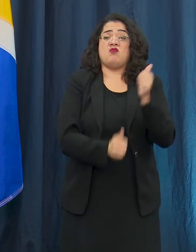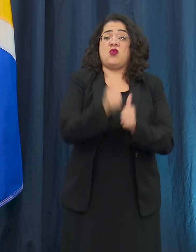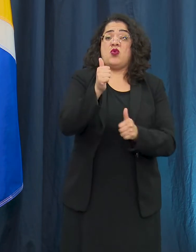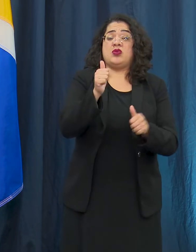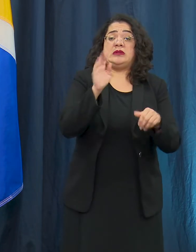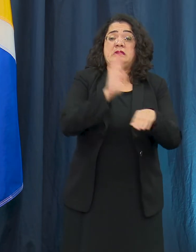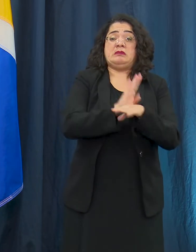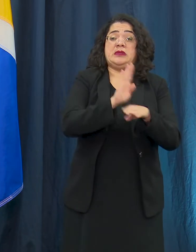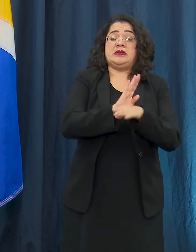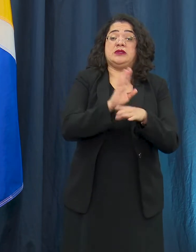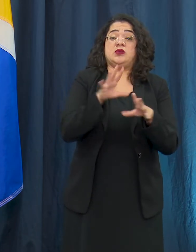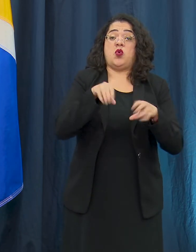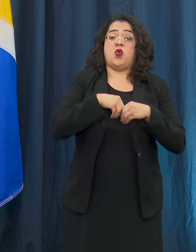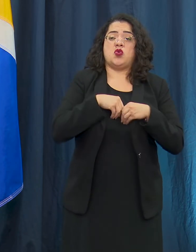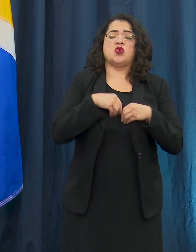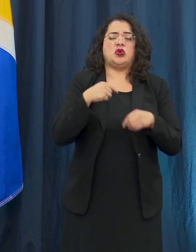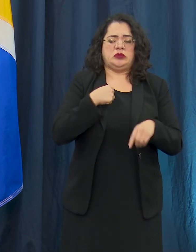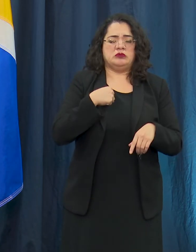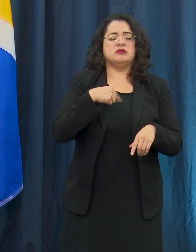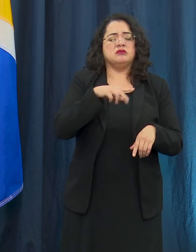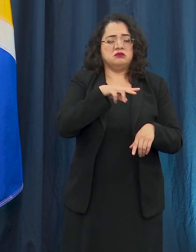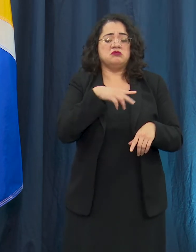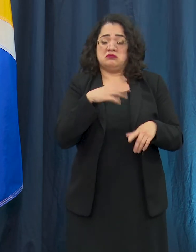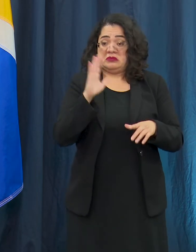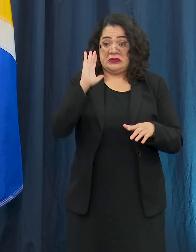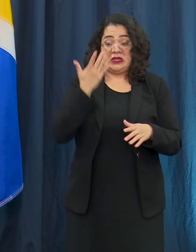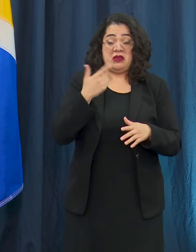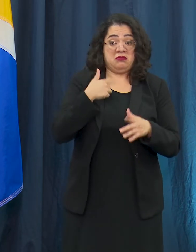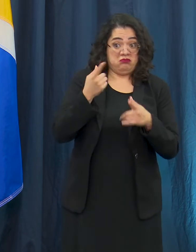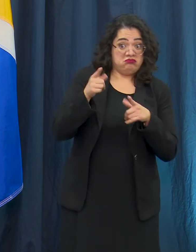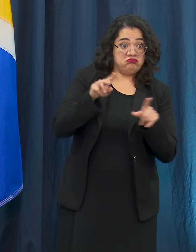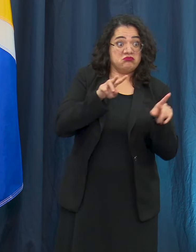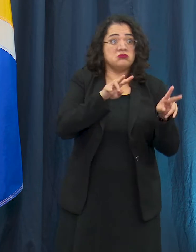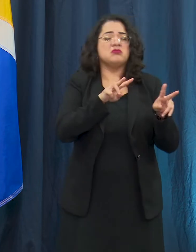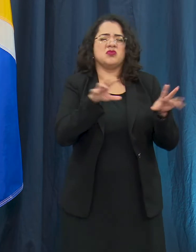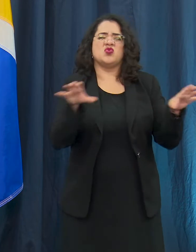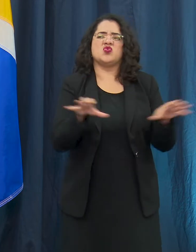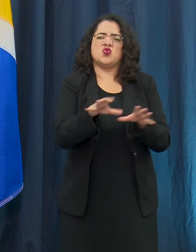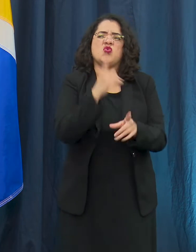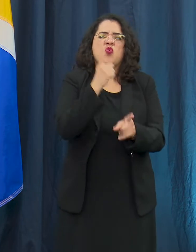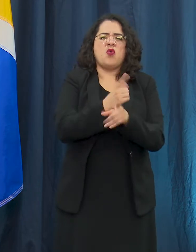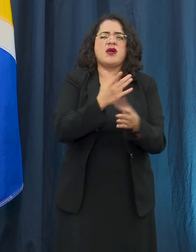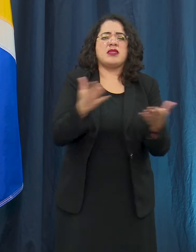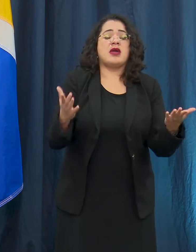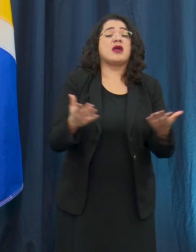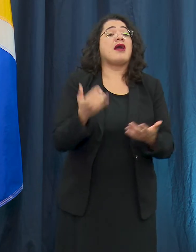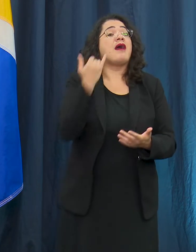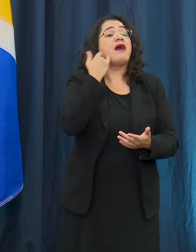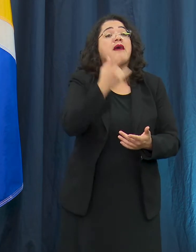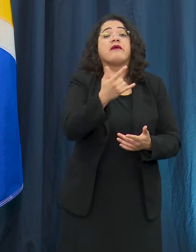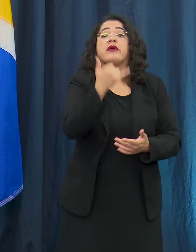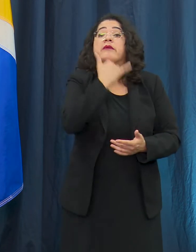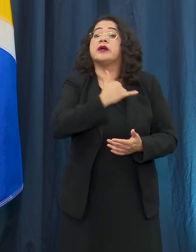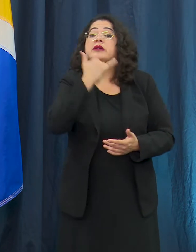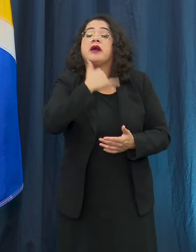right thing and will do the right thing and oftentimes when the right thing is not done then it's because they just don't know the information so I would